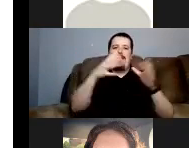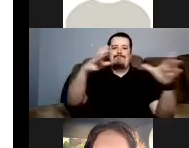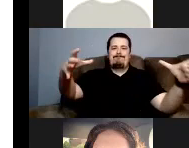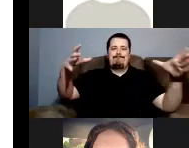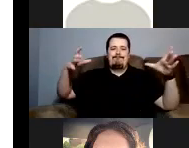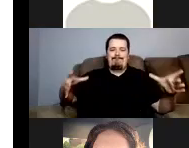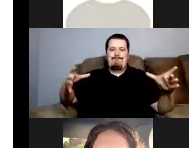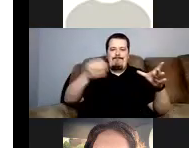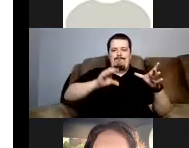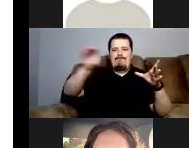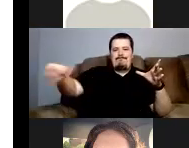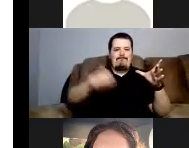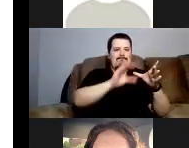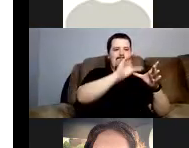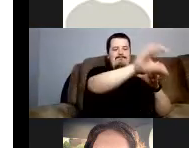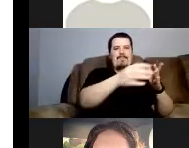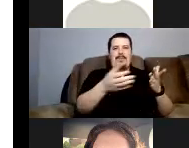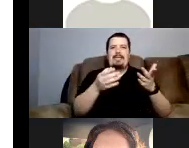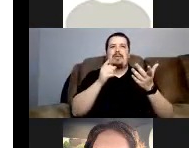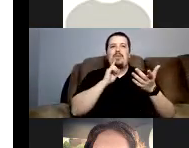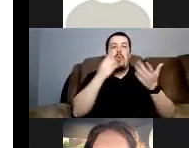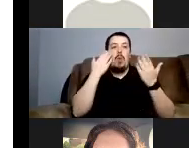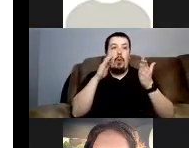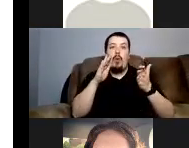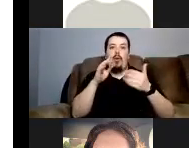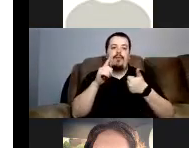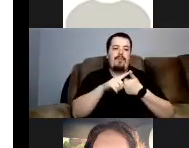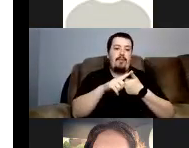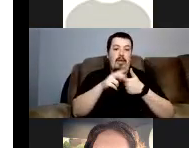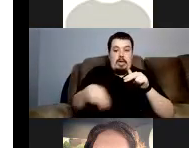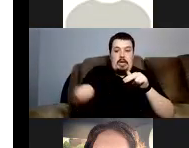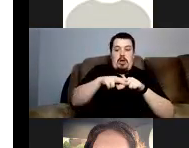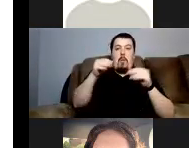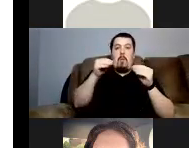So we don't know whether or not, one they'll increase the amount of funding to schools, and two